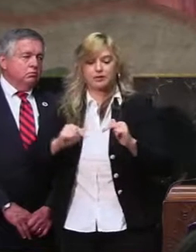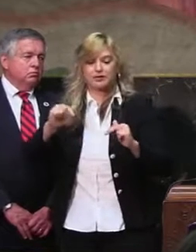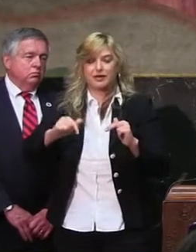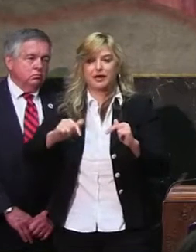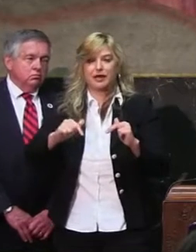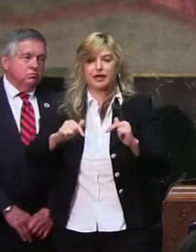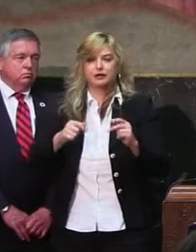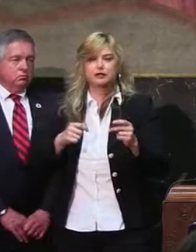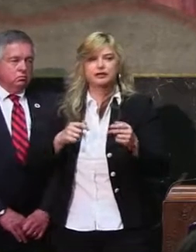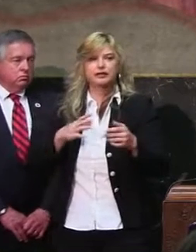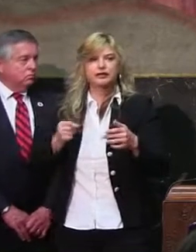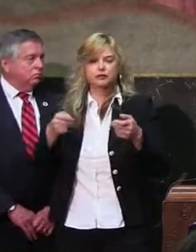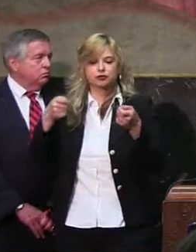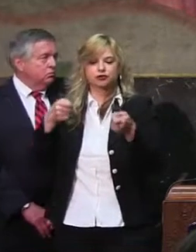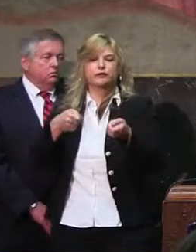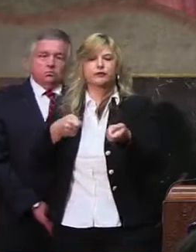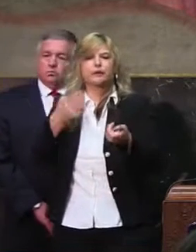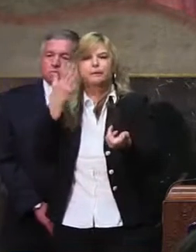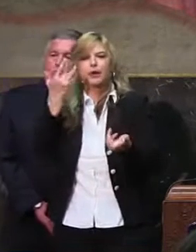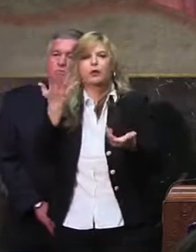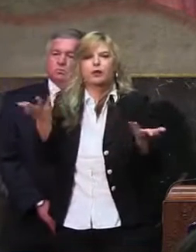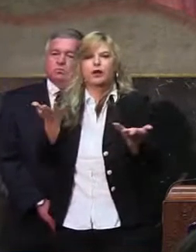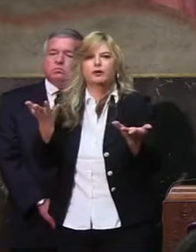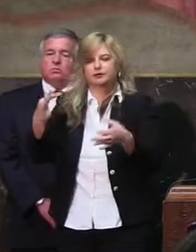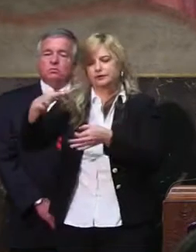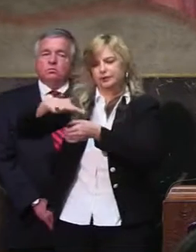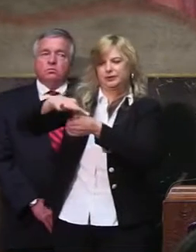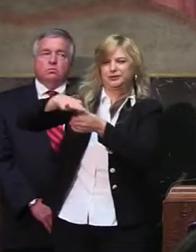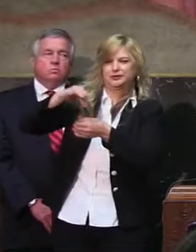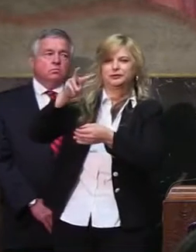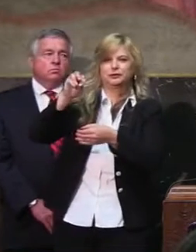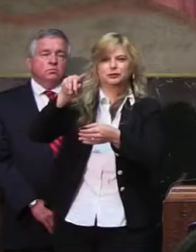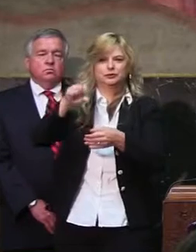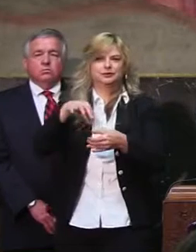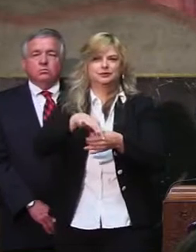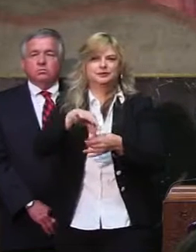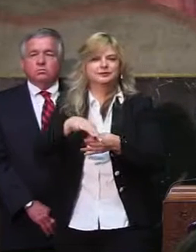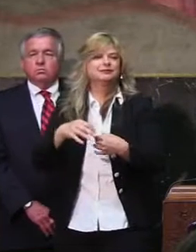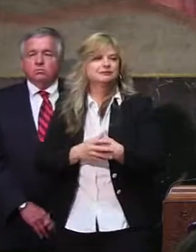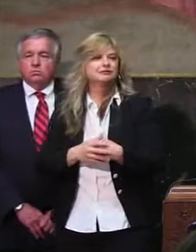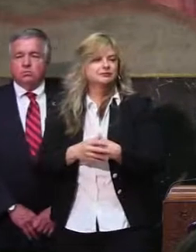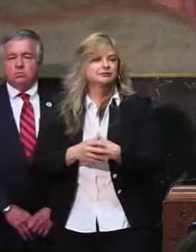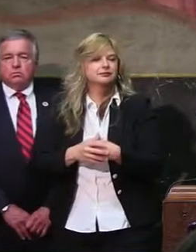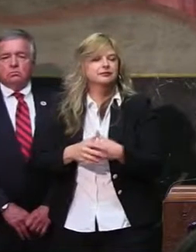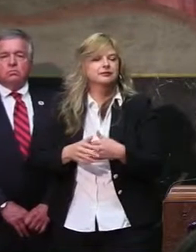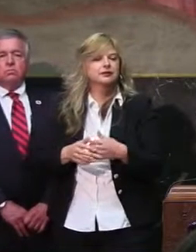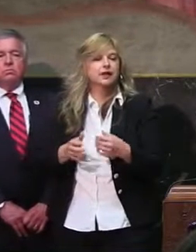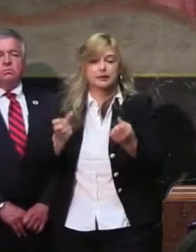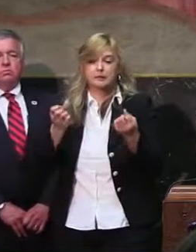votes and so many of us would have liked to have gotten the entire package done